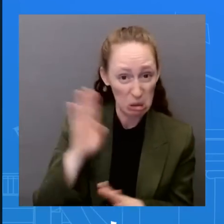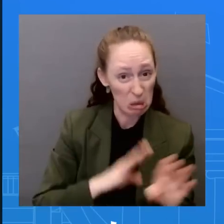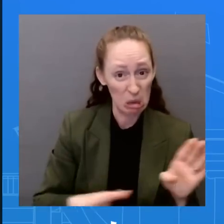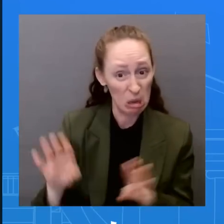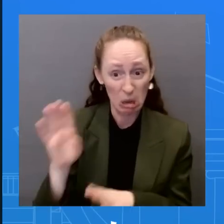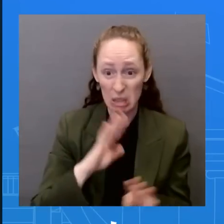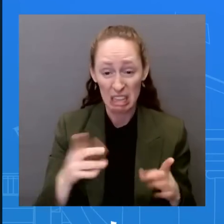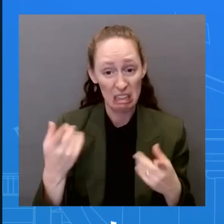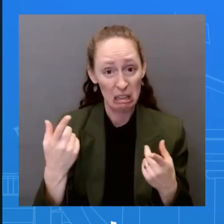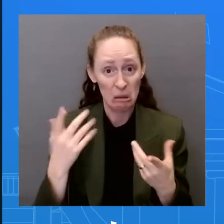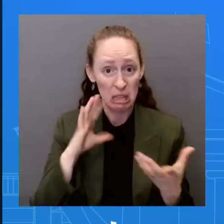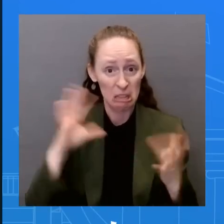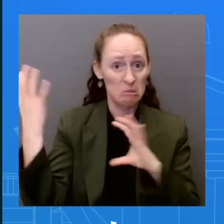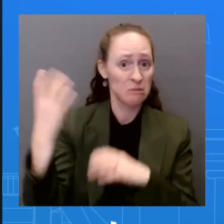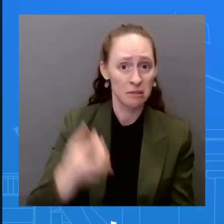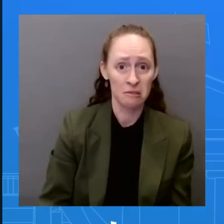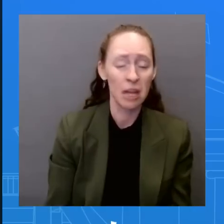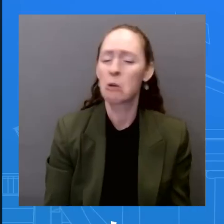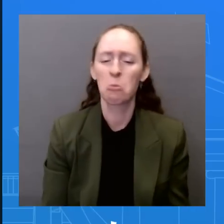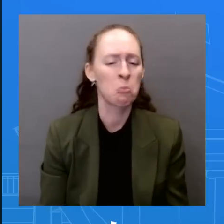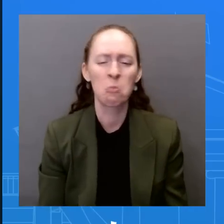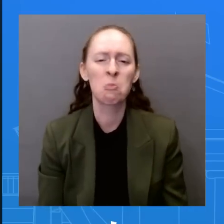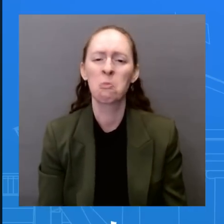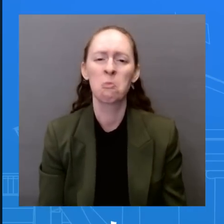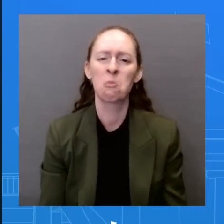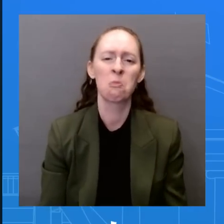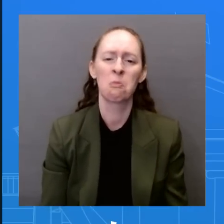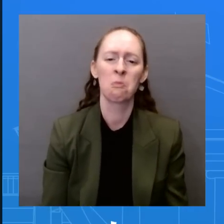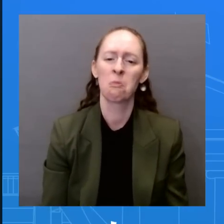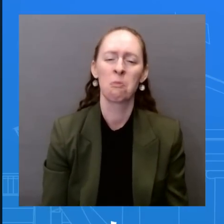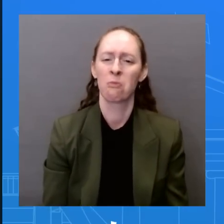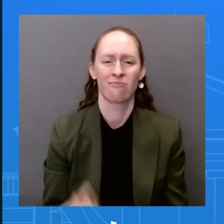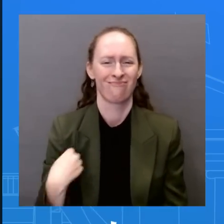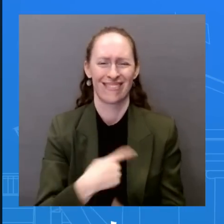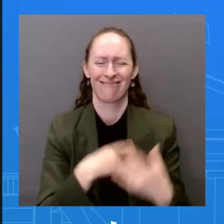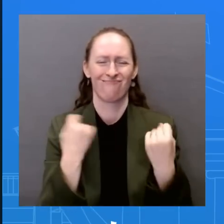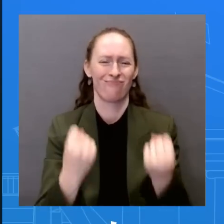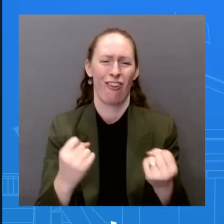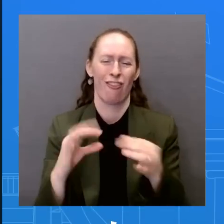We're continuing to show that unity. Again, we have to remember, Putin thought,